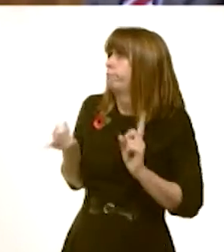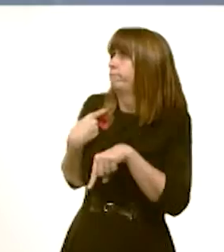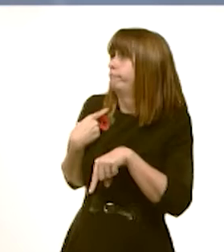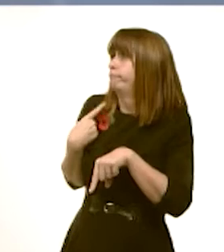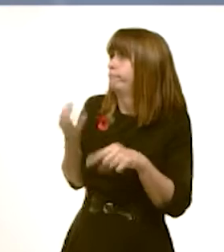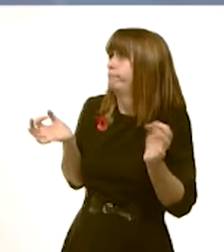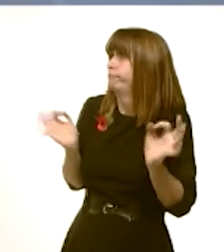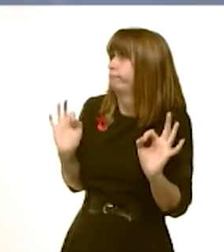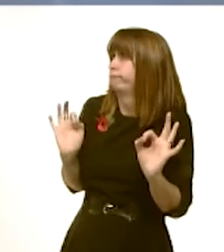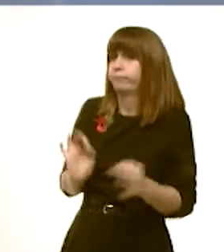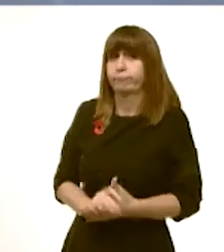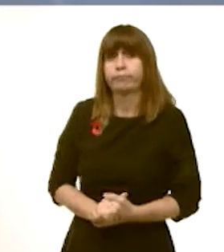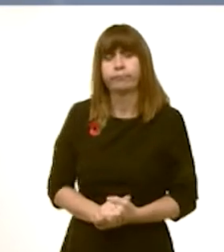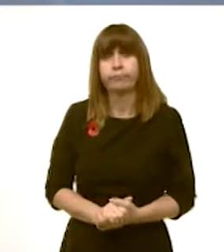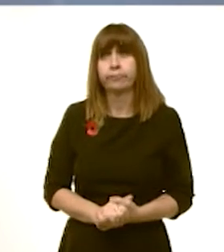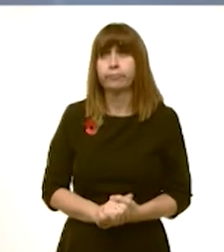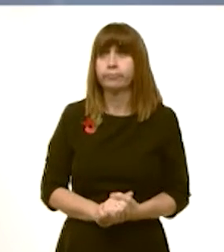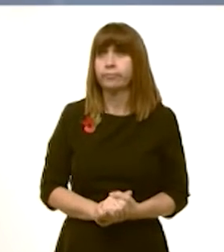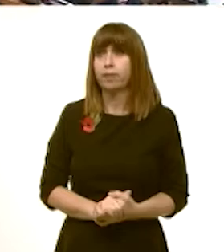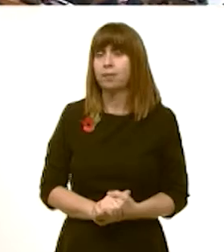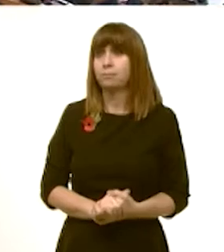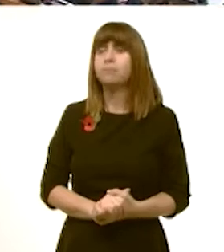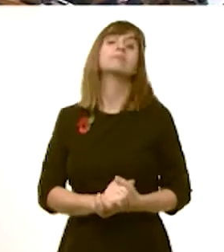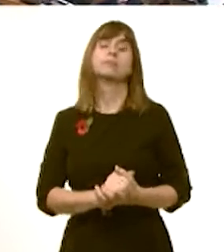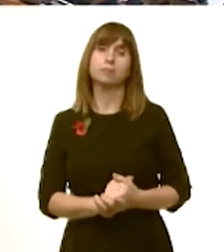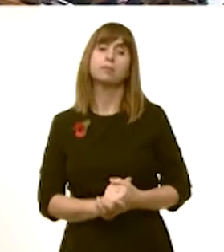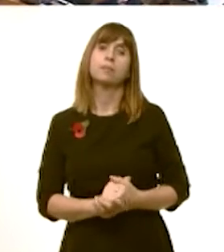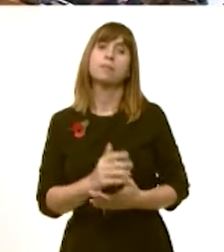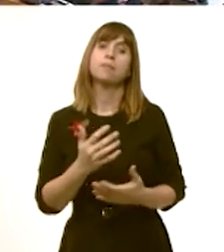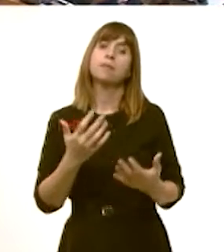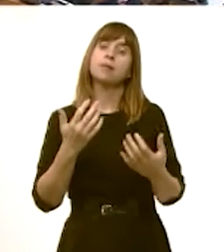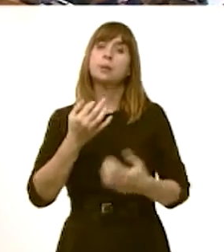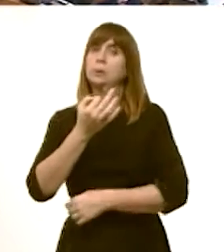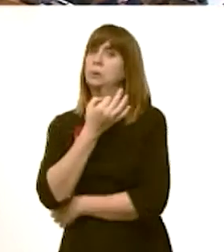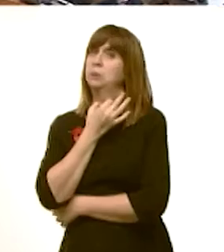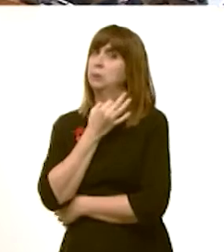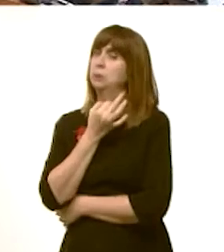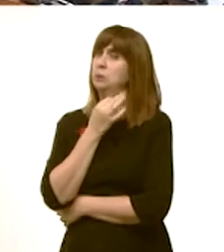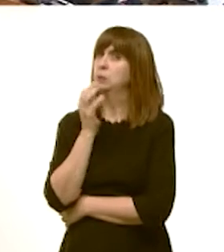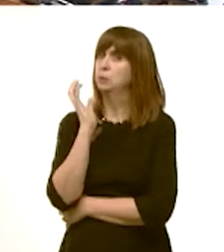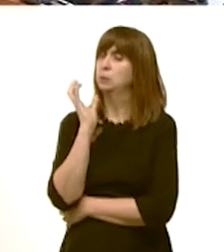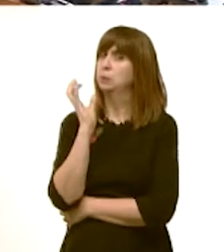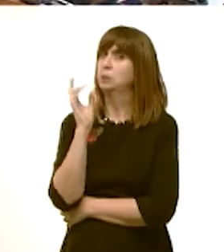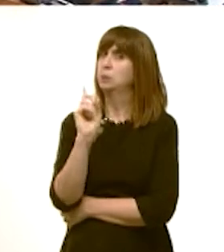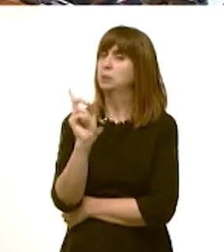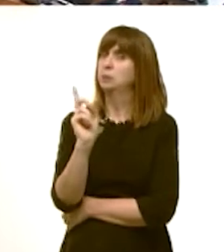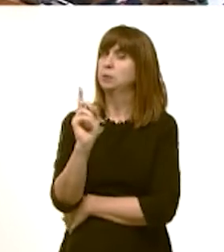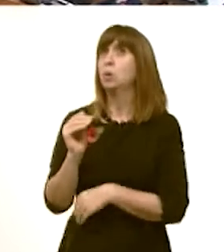Aled Roberts: There is a risk, of course, that the railway in north Wales, as youíve